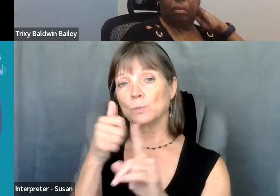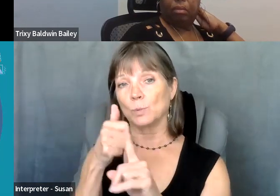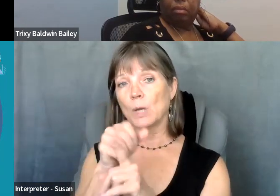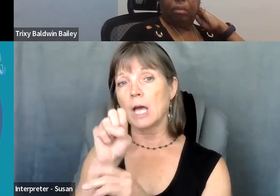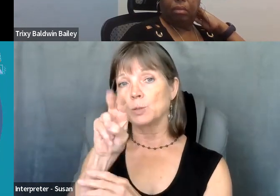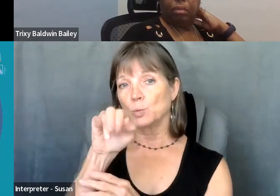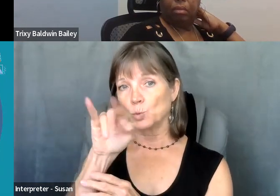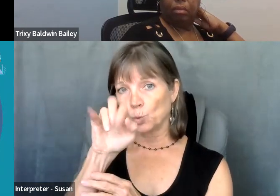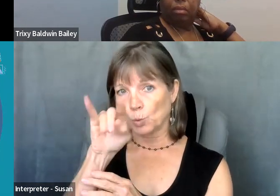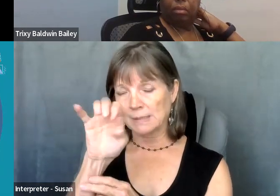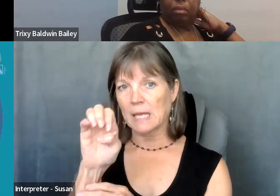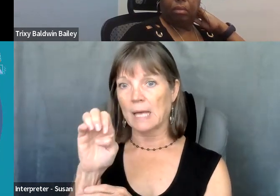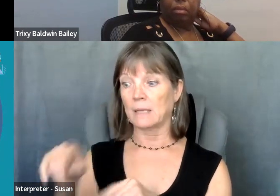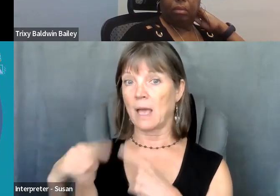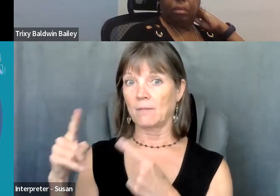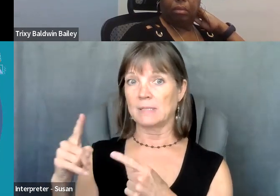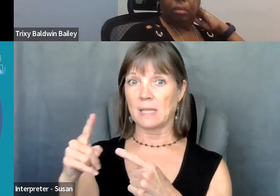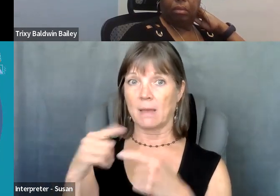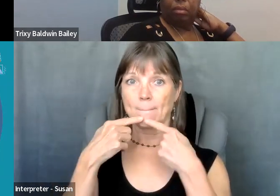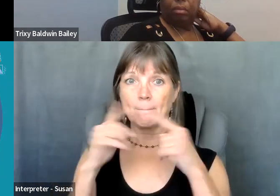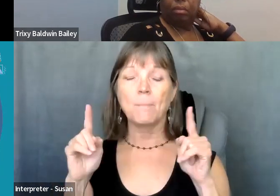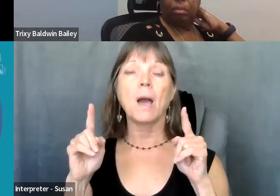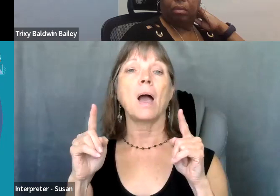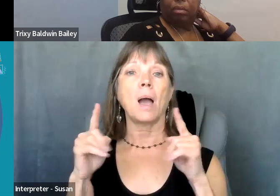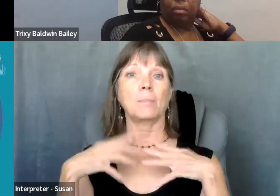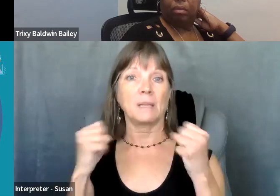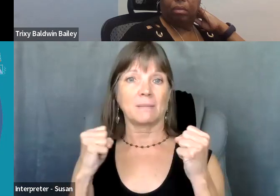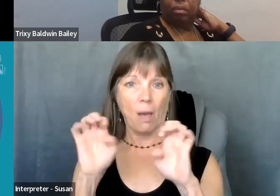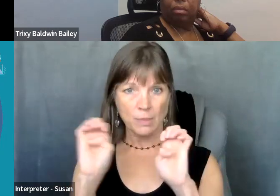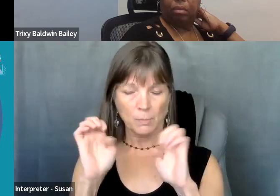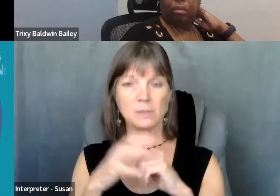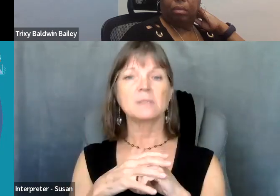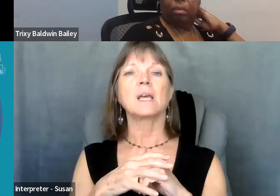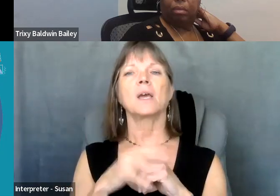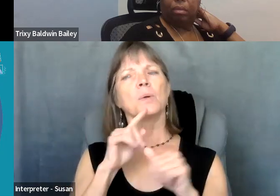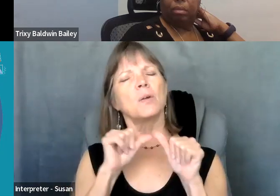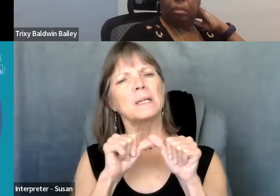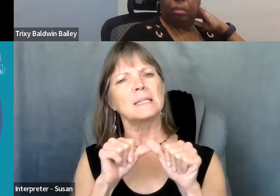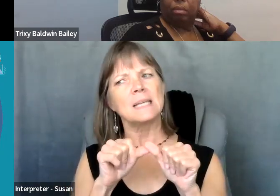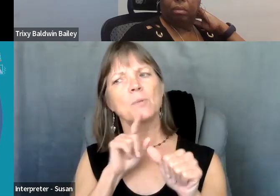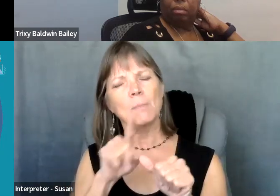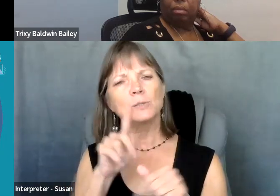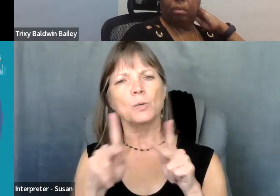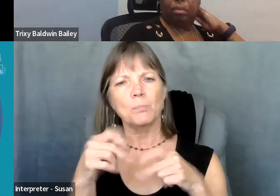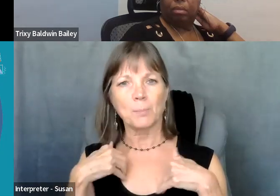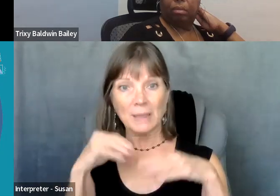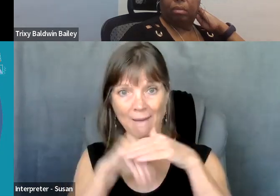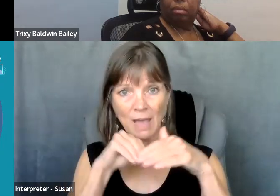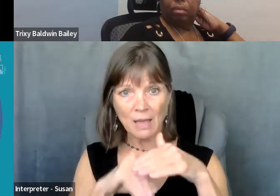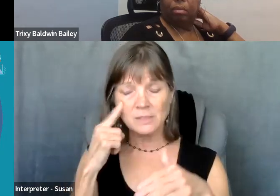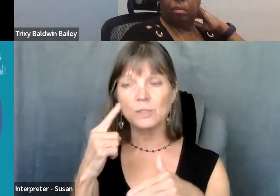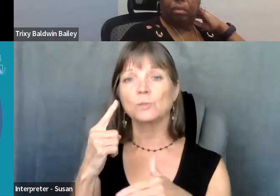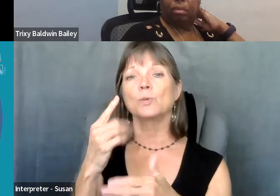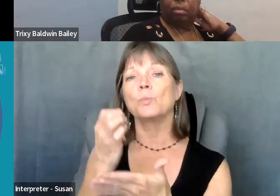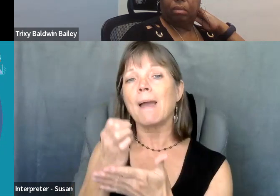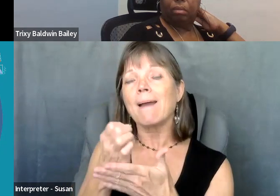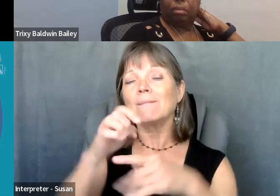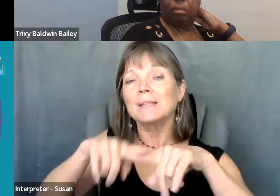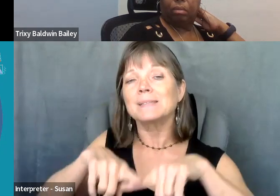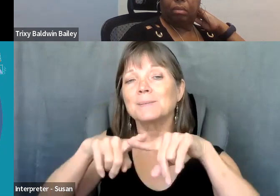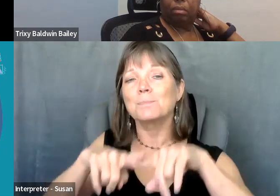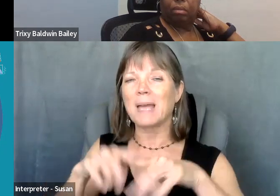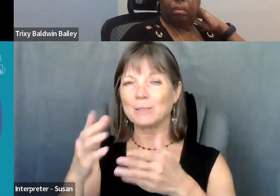Kelly Crosbie (she/her): Ever since the public health emergency. We need to continue to make sure that people have access to preventative and evidence-based services and that we're reducing those numbers,